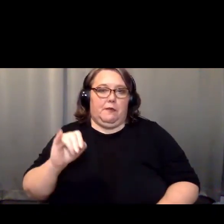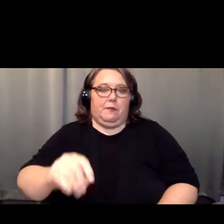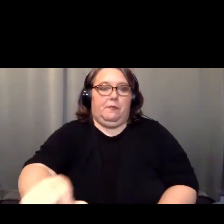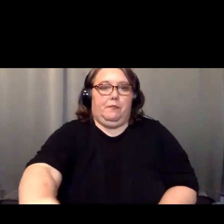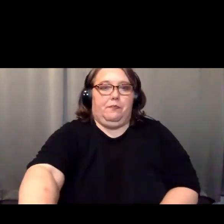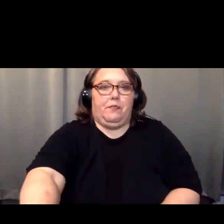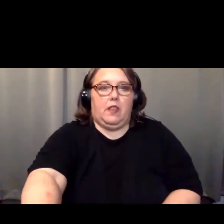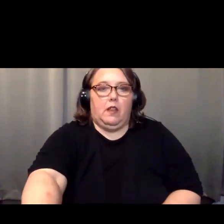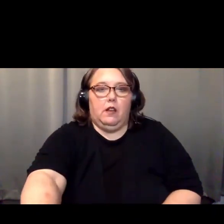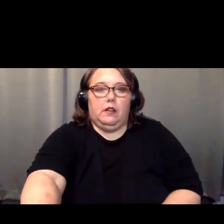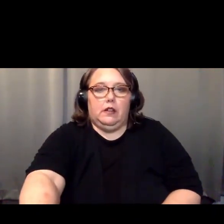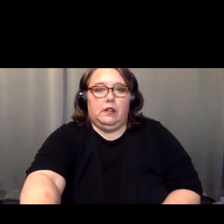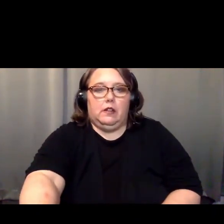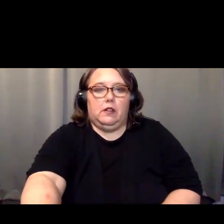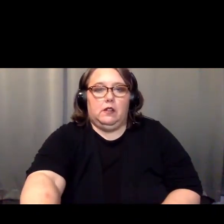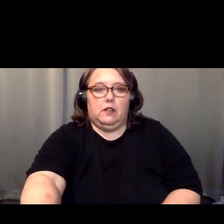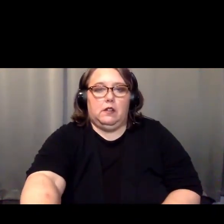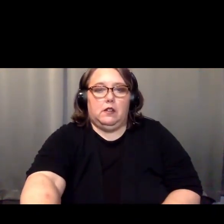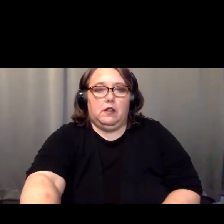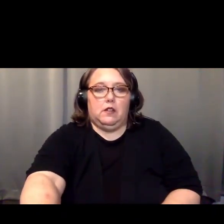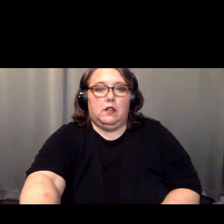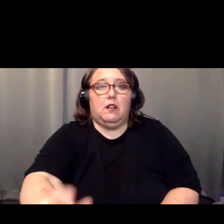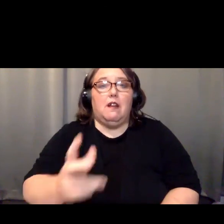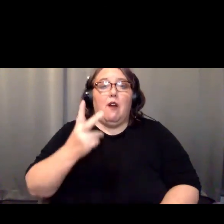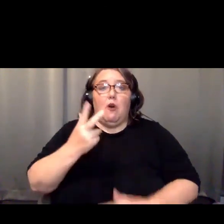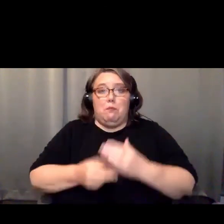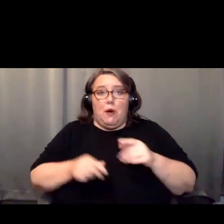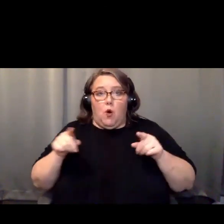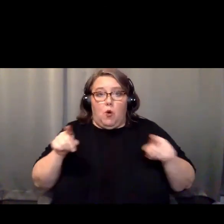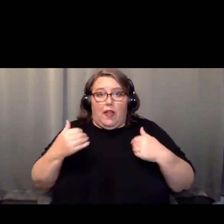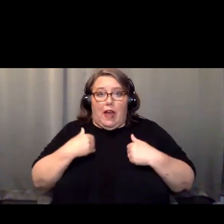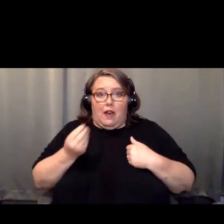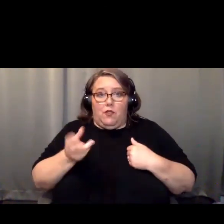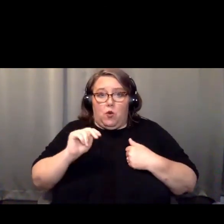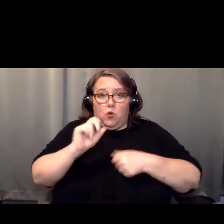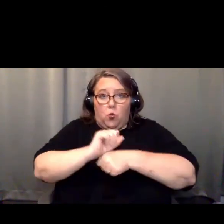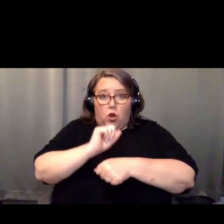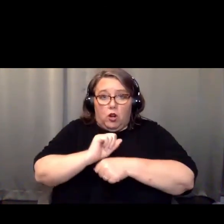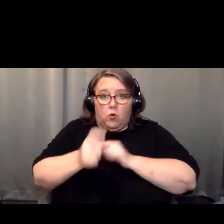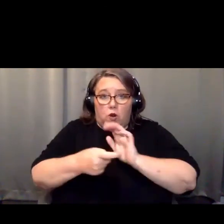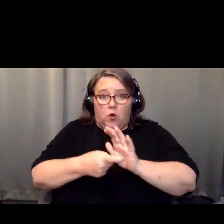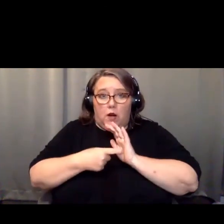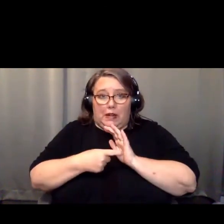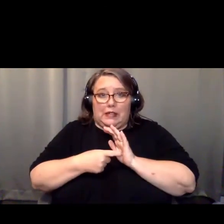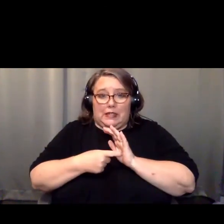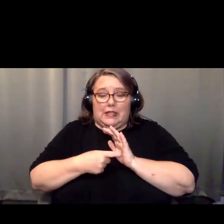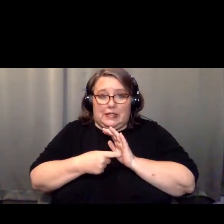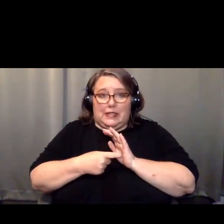And both programs have their own work requirements and that can be pretty overwhelming for somebody.